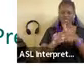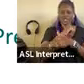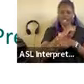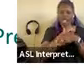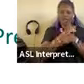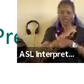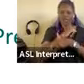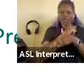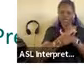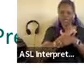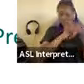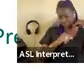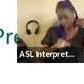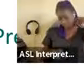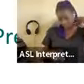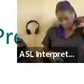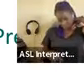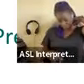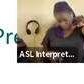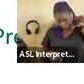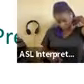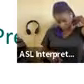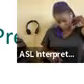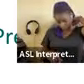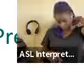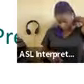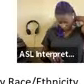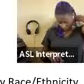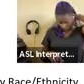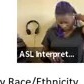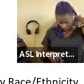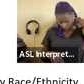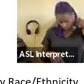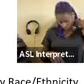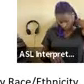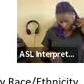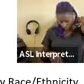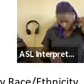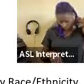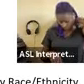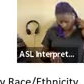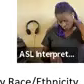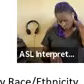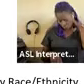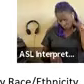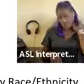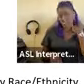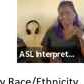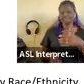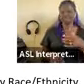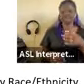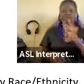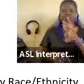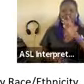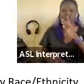region is seeing the same case rates at this point. The really great news is our vaccination status.